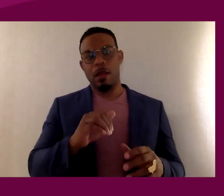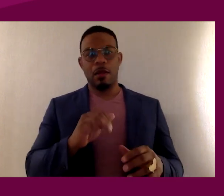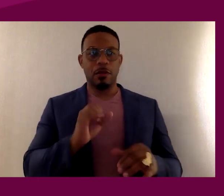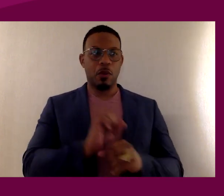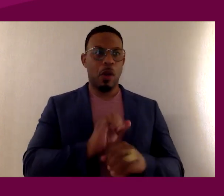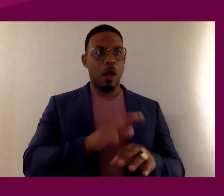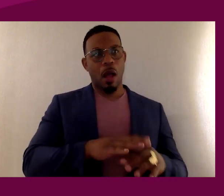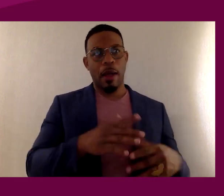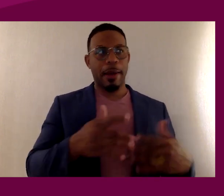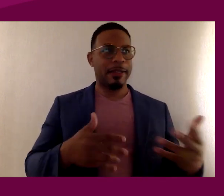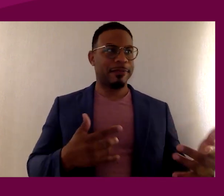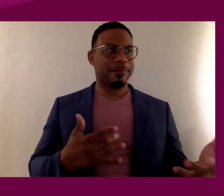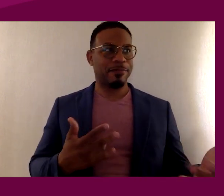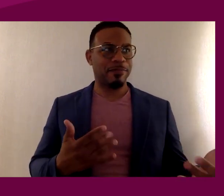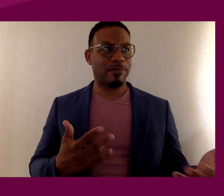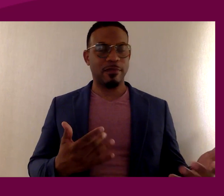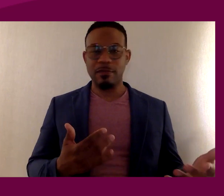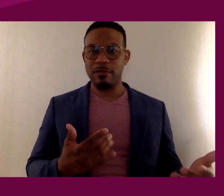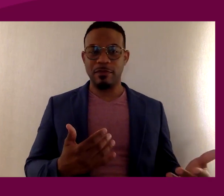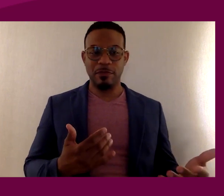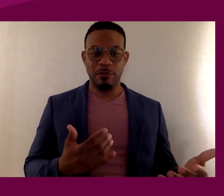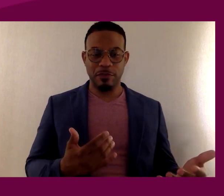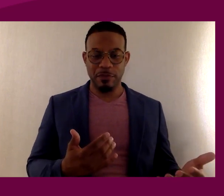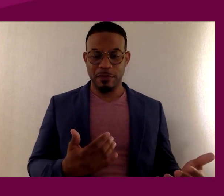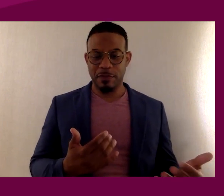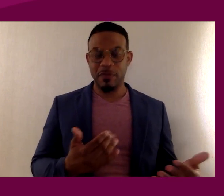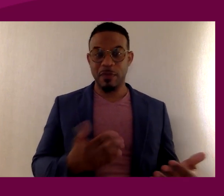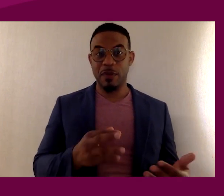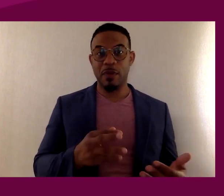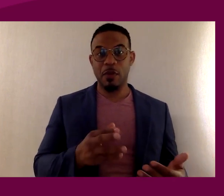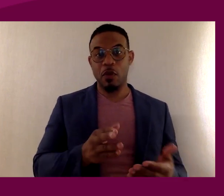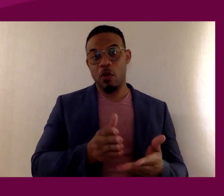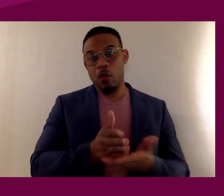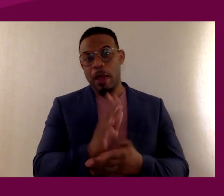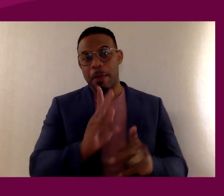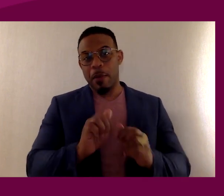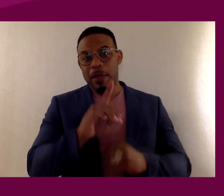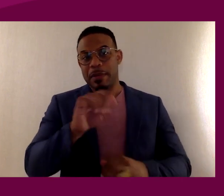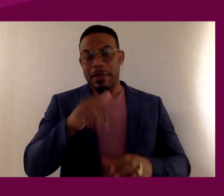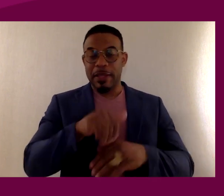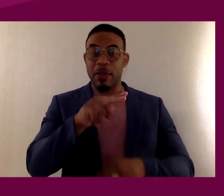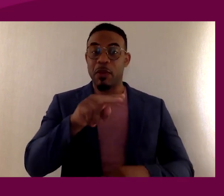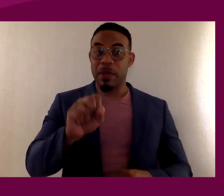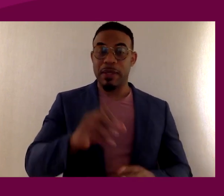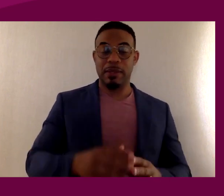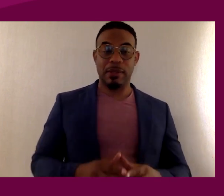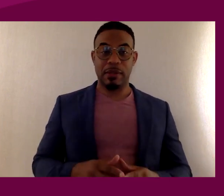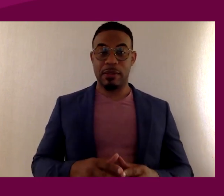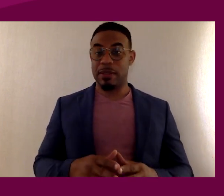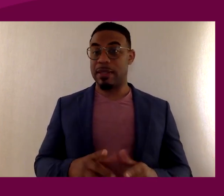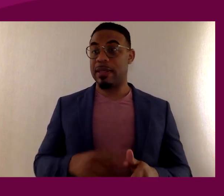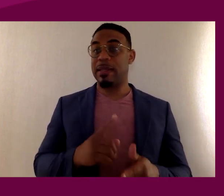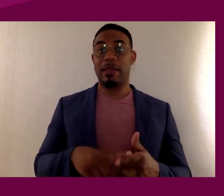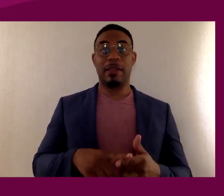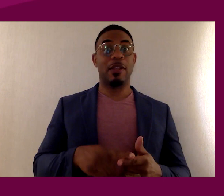working on the rights of persons disability in the United States.